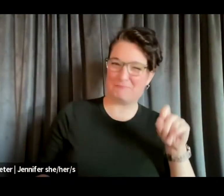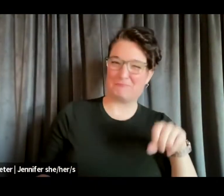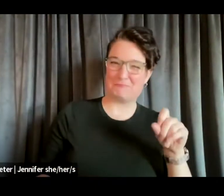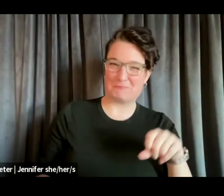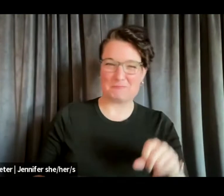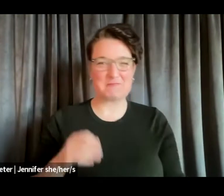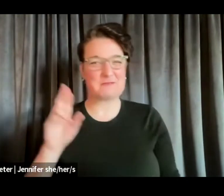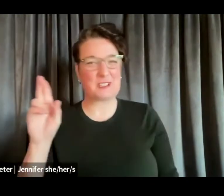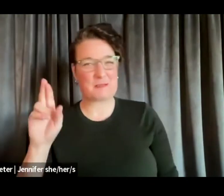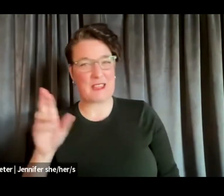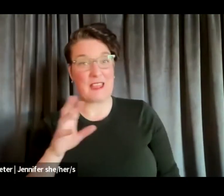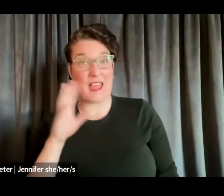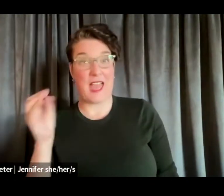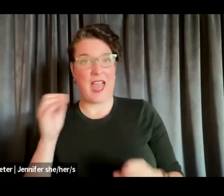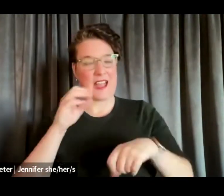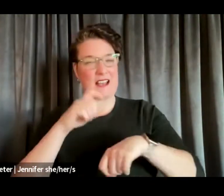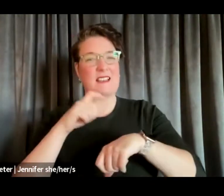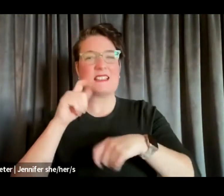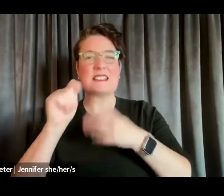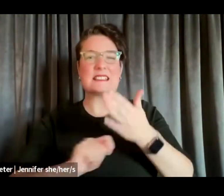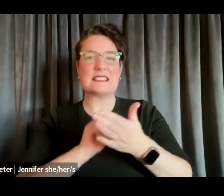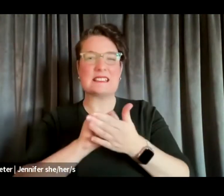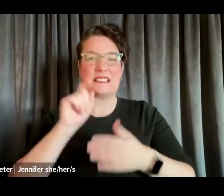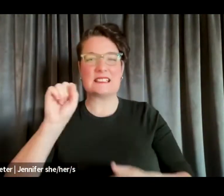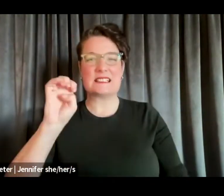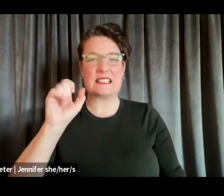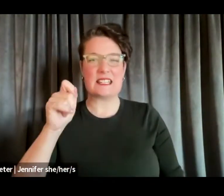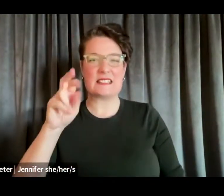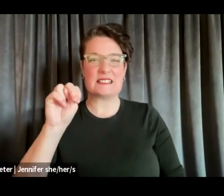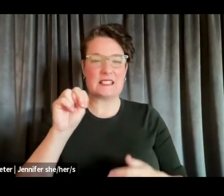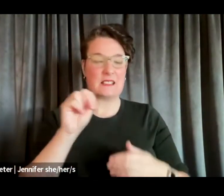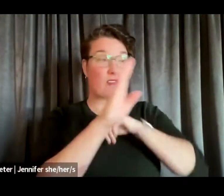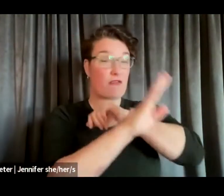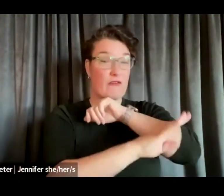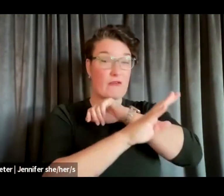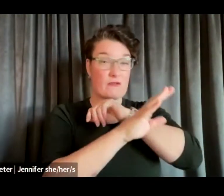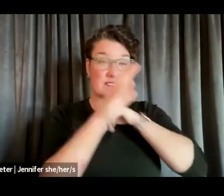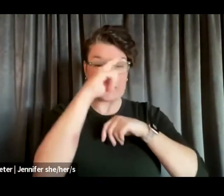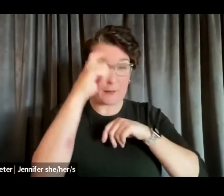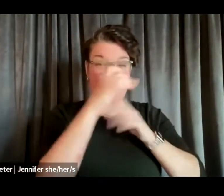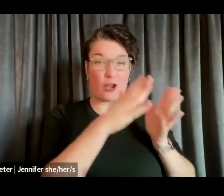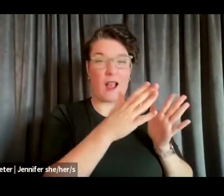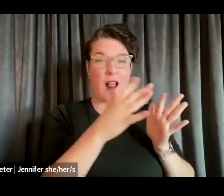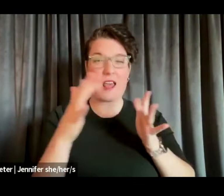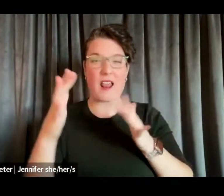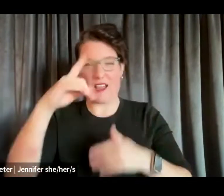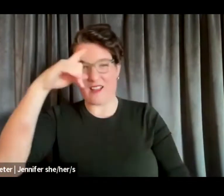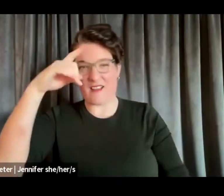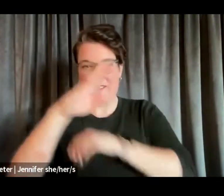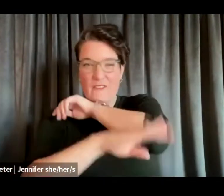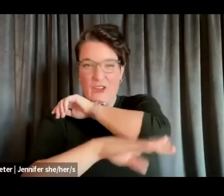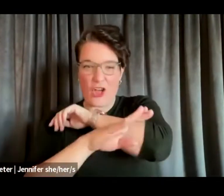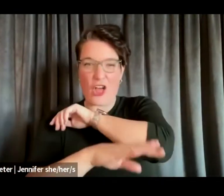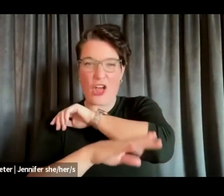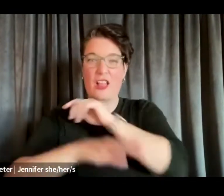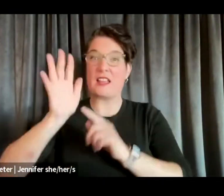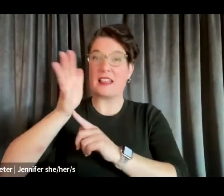And the turning of the season from summer to fall mm-hmm and the leave starting to change.